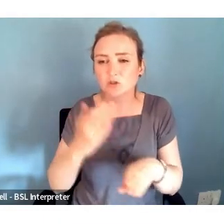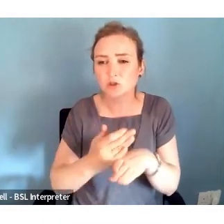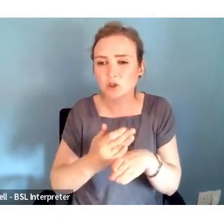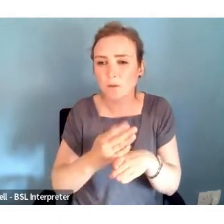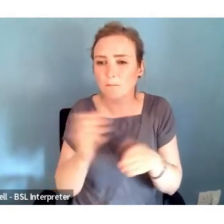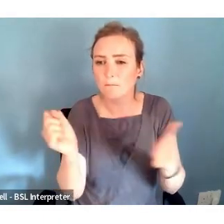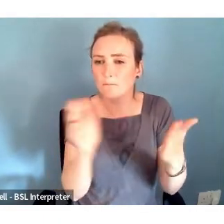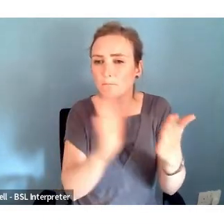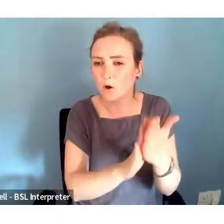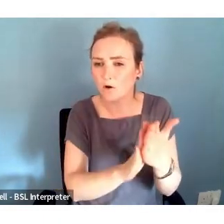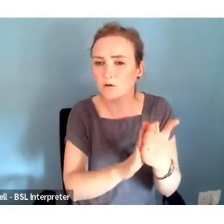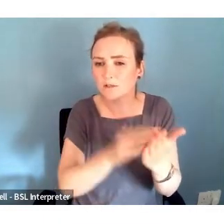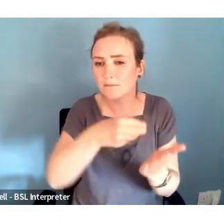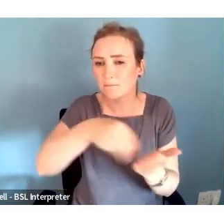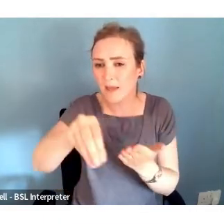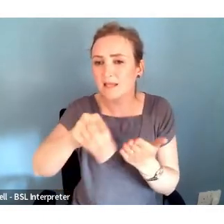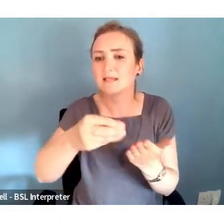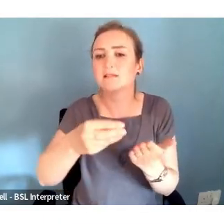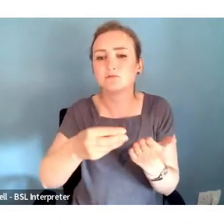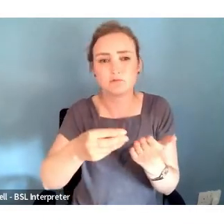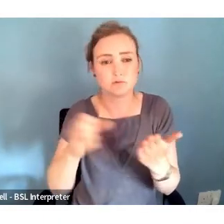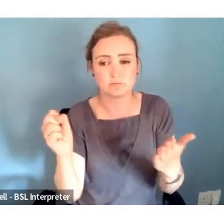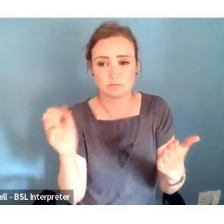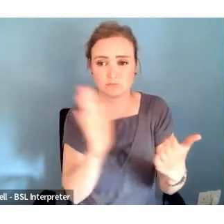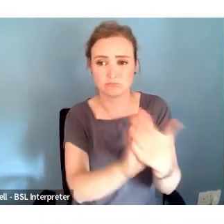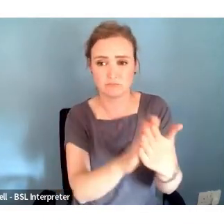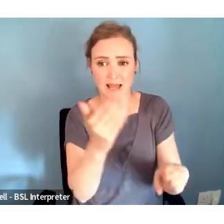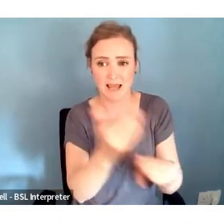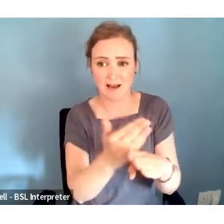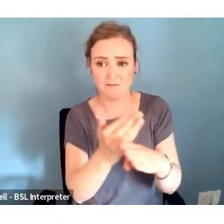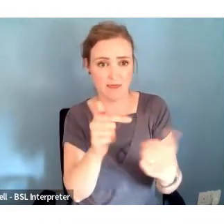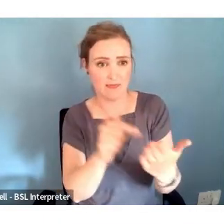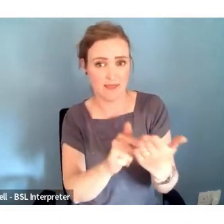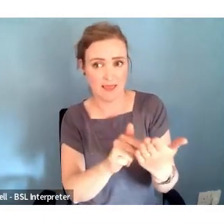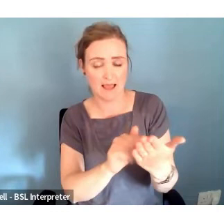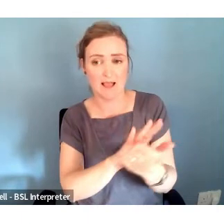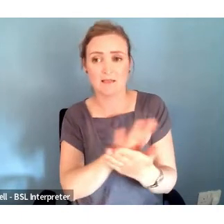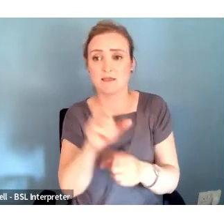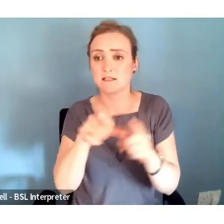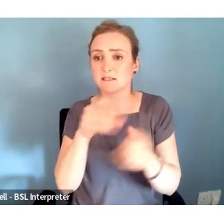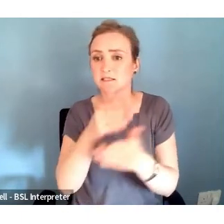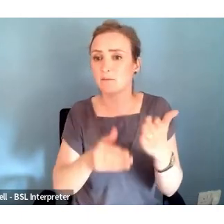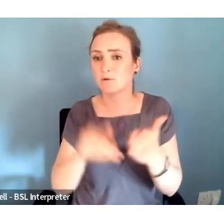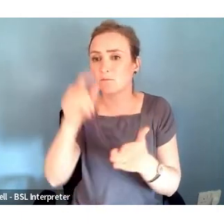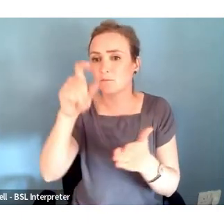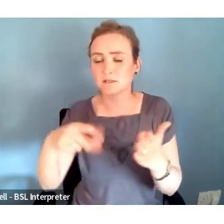gives me genuine confidence that they are interested in my talent. Not just a buy Lynn we are an equal